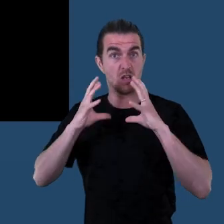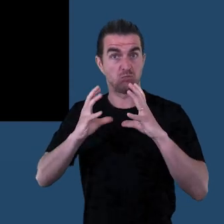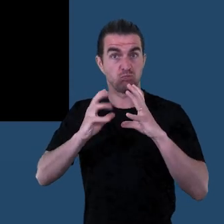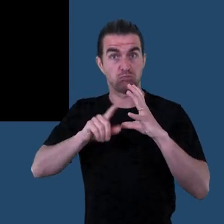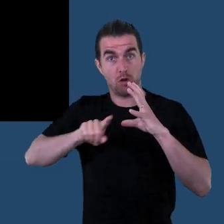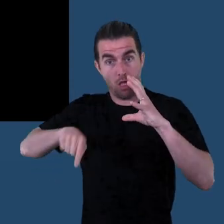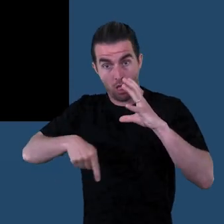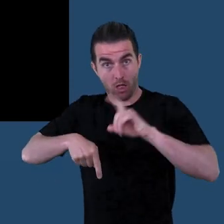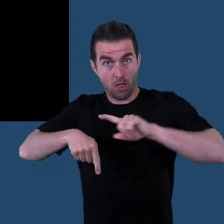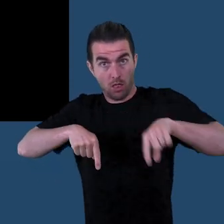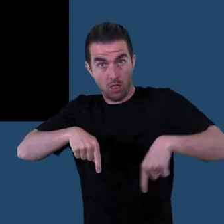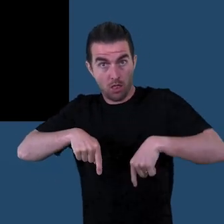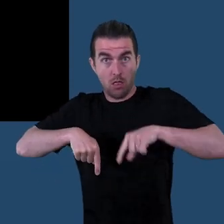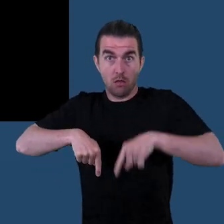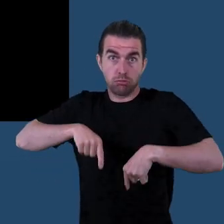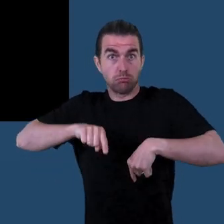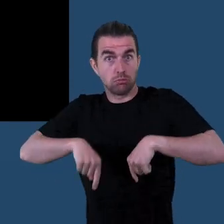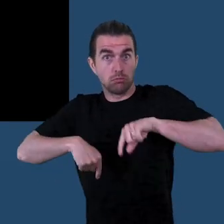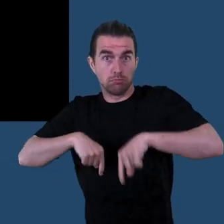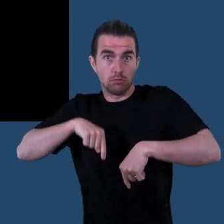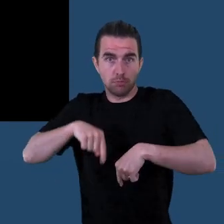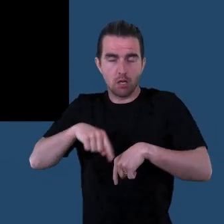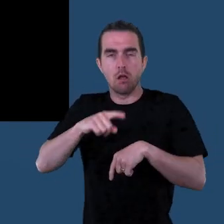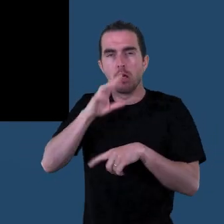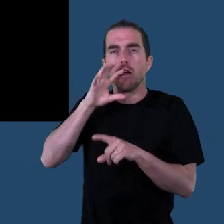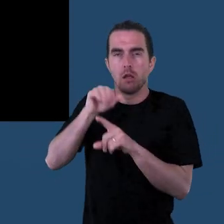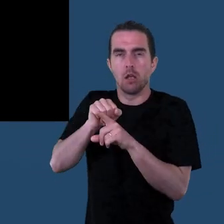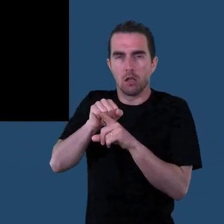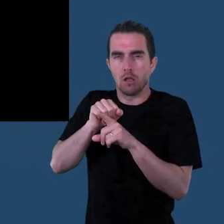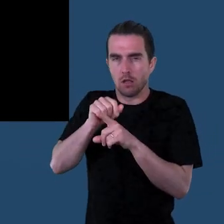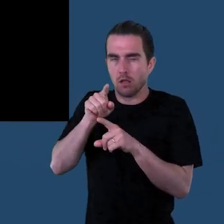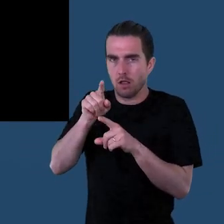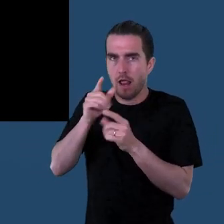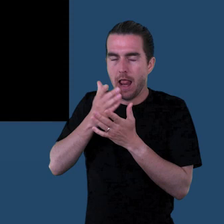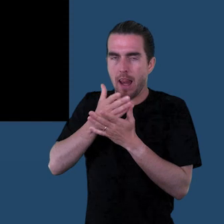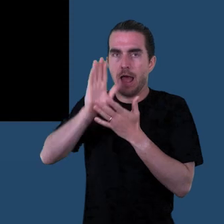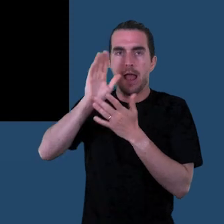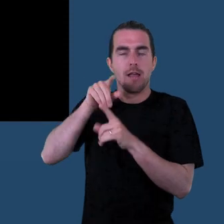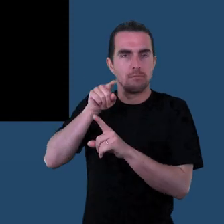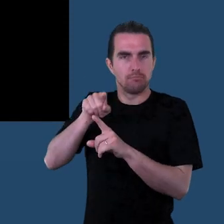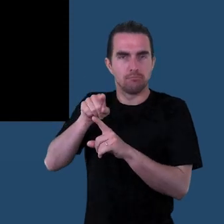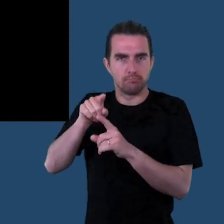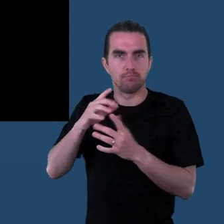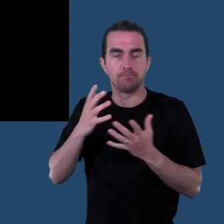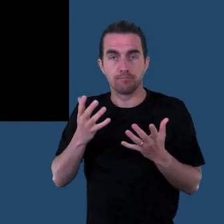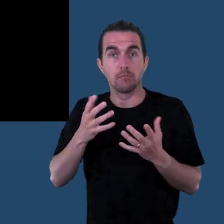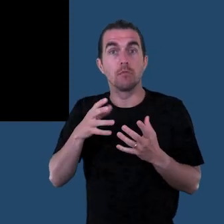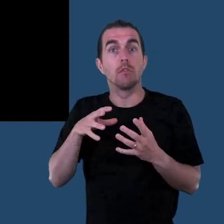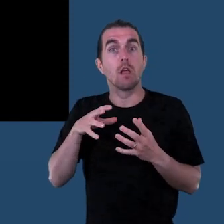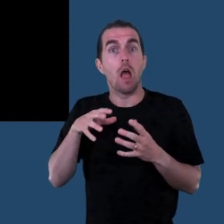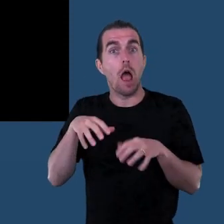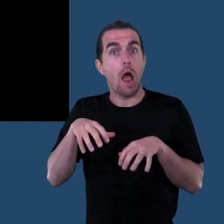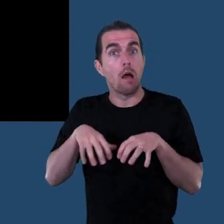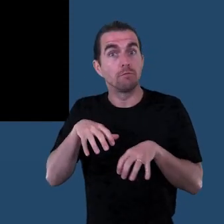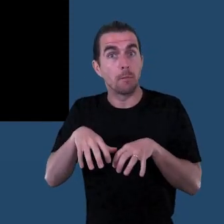and you can do this with your arms, you notice that there's a couple of things, instantly, that the animal would benefit from,